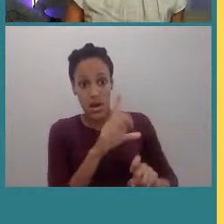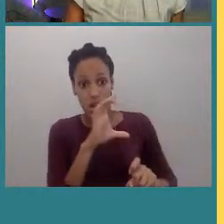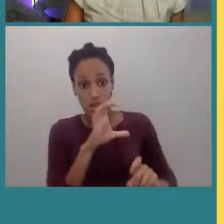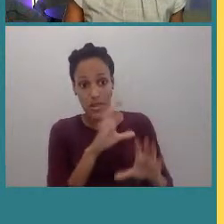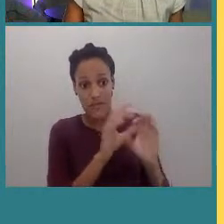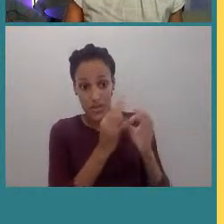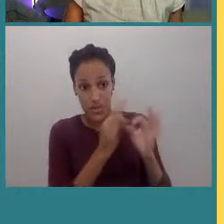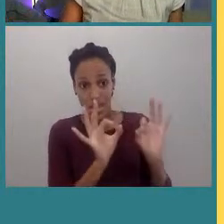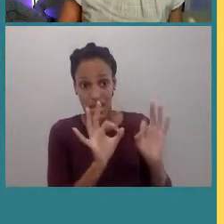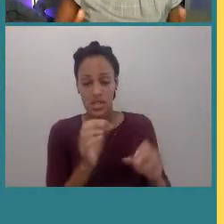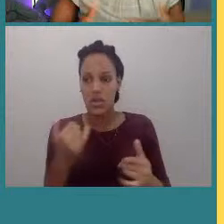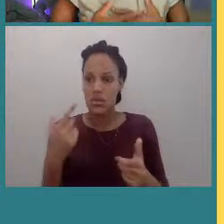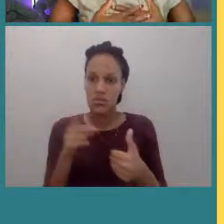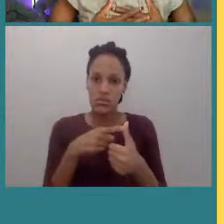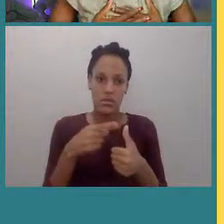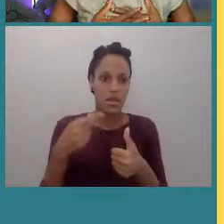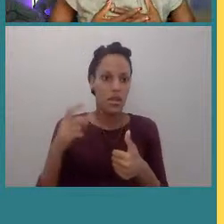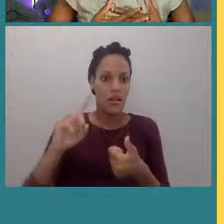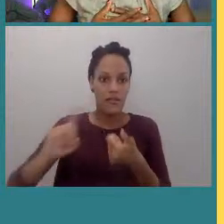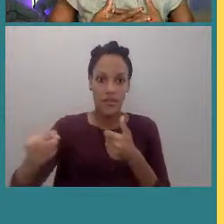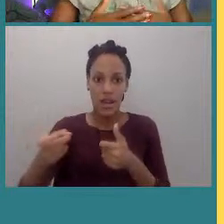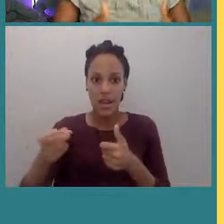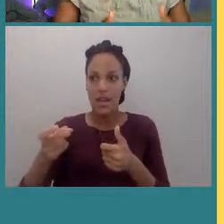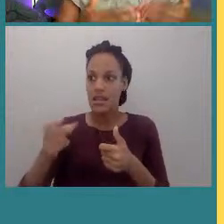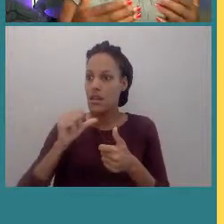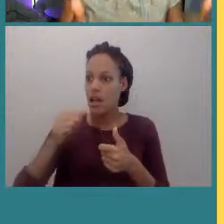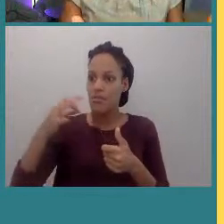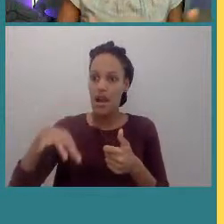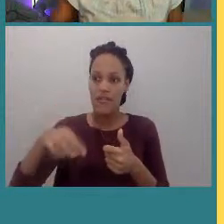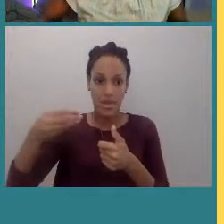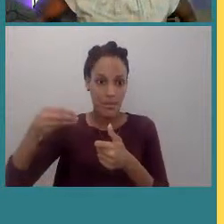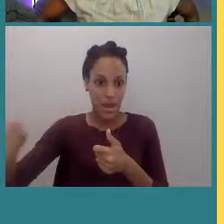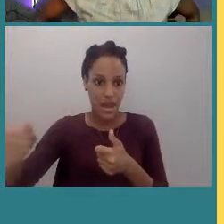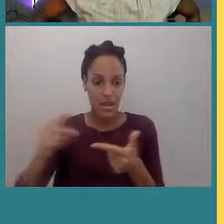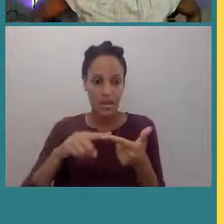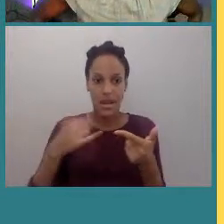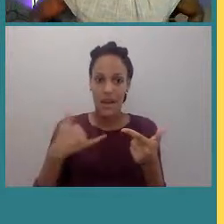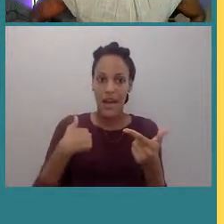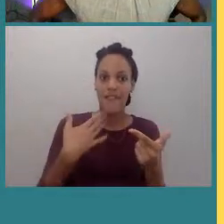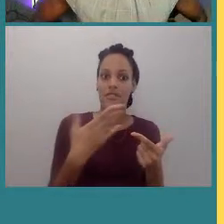starting out on a success journey as entrepreneurs and you want those people to be there in 10